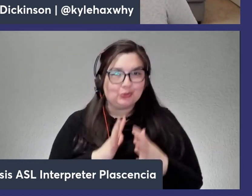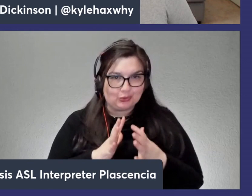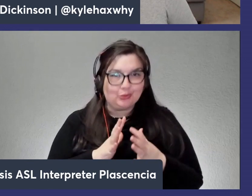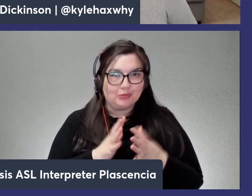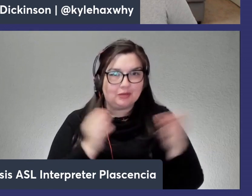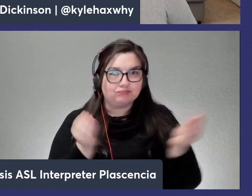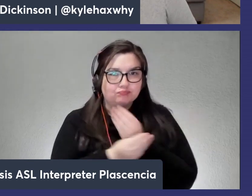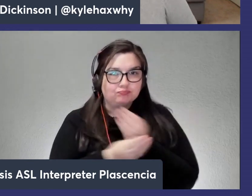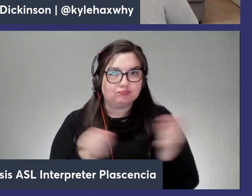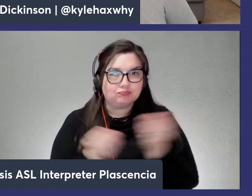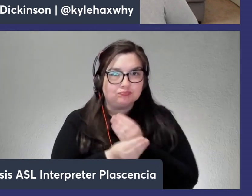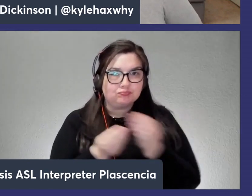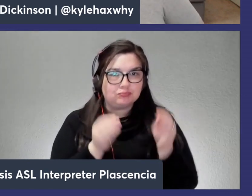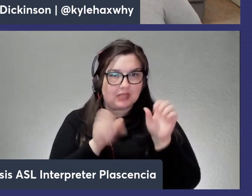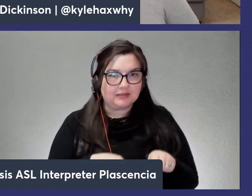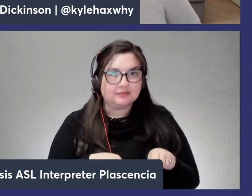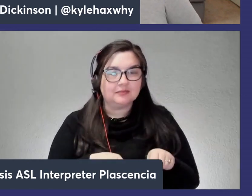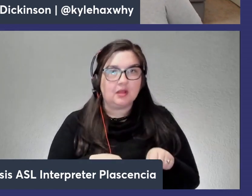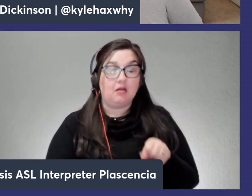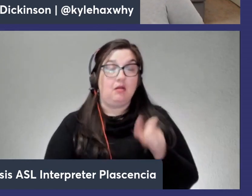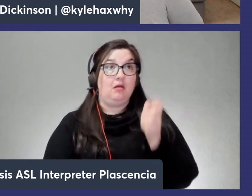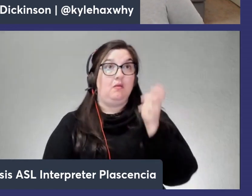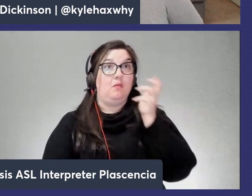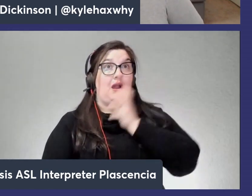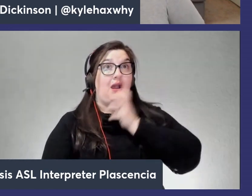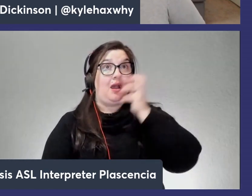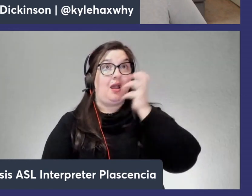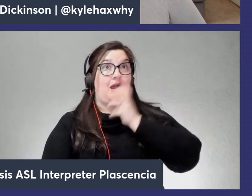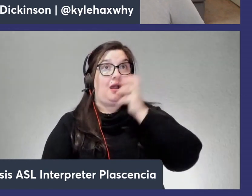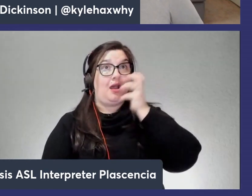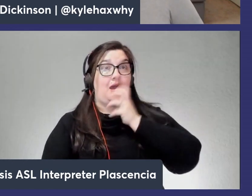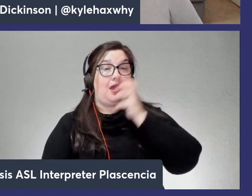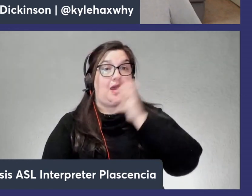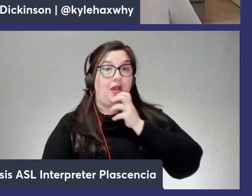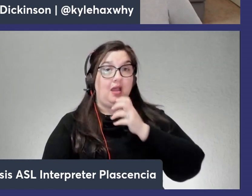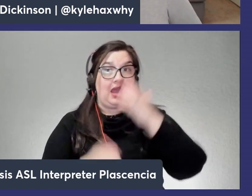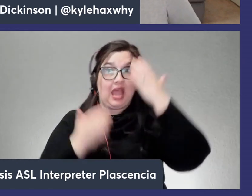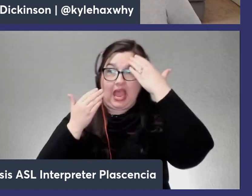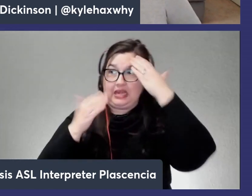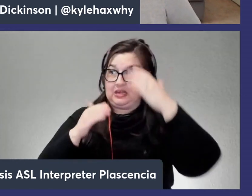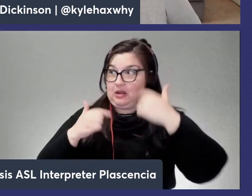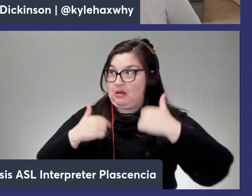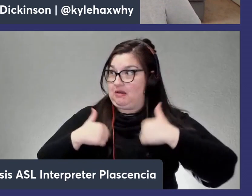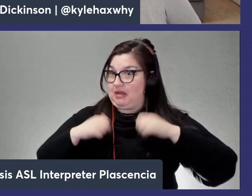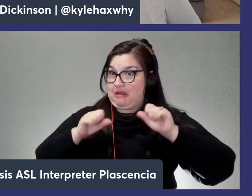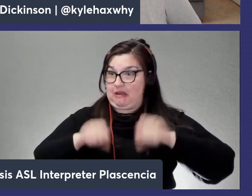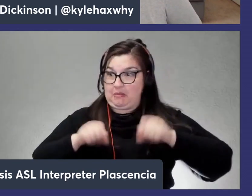Oh, wow. I didn't even know I had that capability in my house. That's good to know.